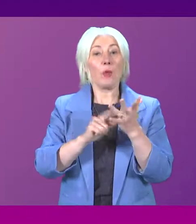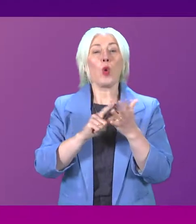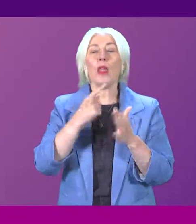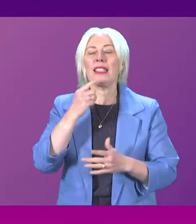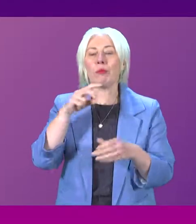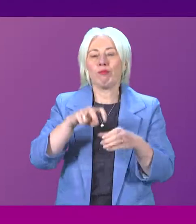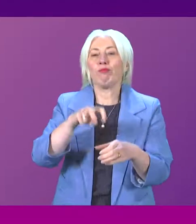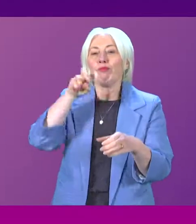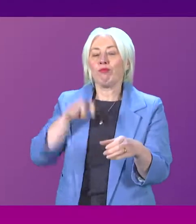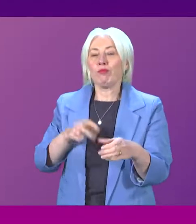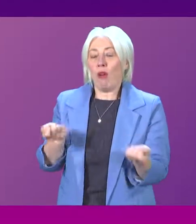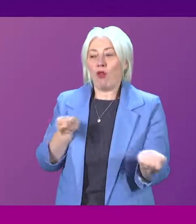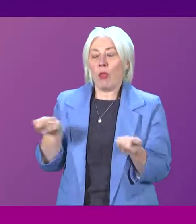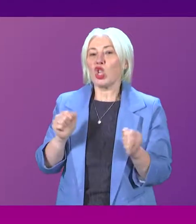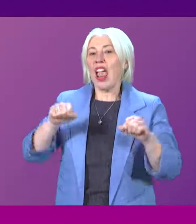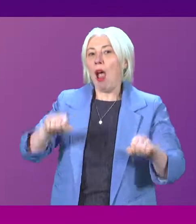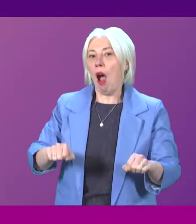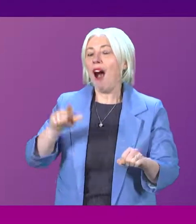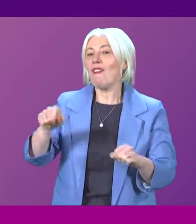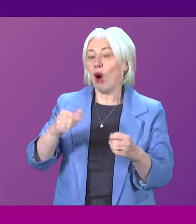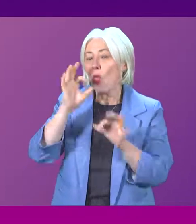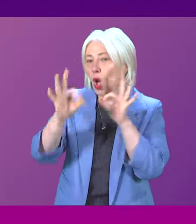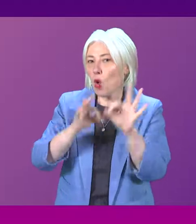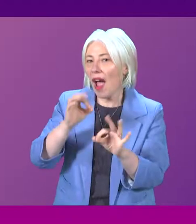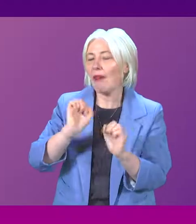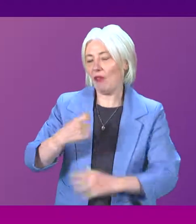the role of chair of the Scottish Covid-19 inquiry for personal reasons.